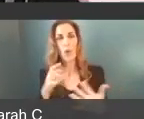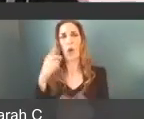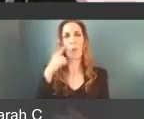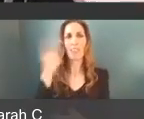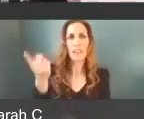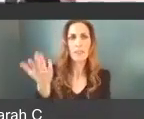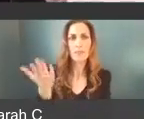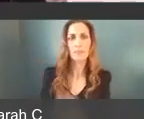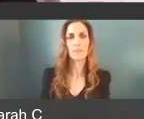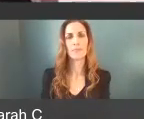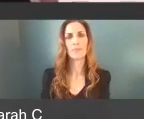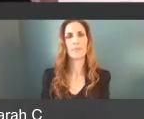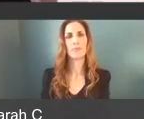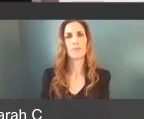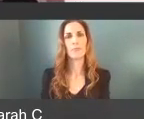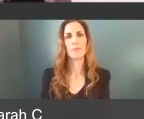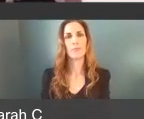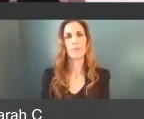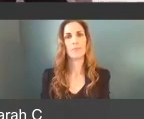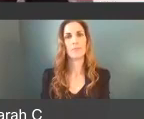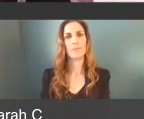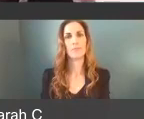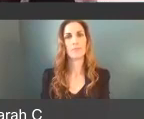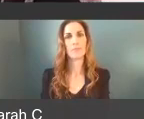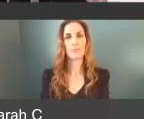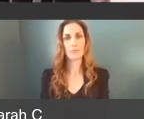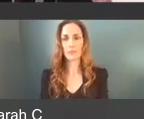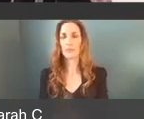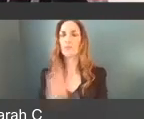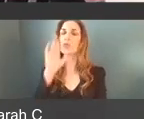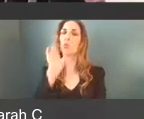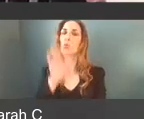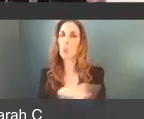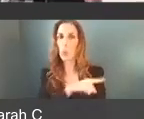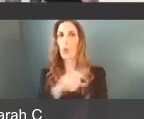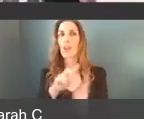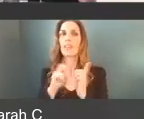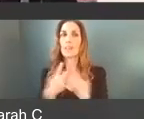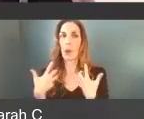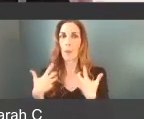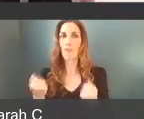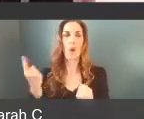[Commissioner Arkoosh] Well I know that the Department of Health is constantly evaluating the data across